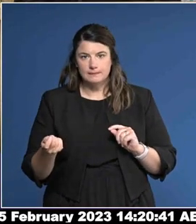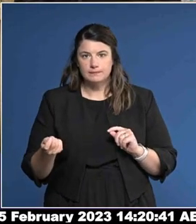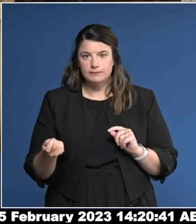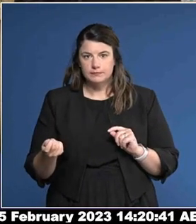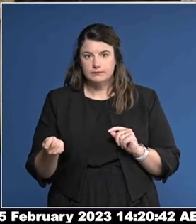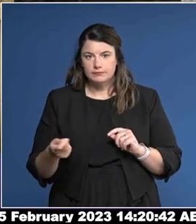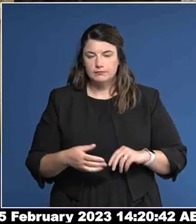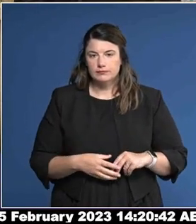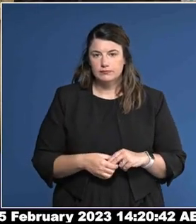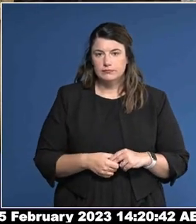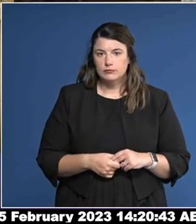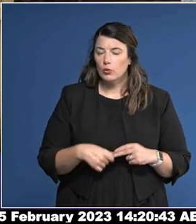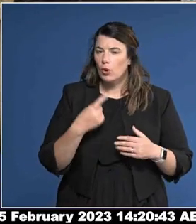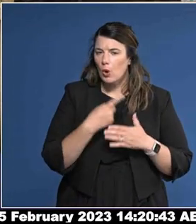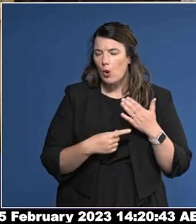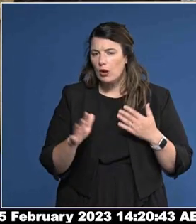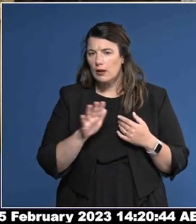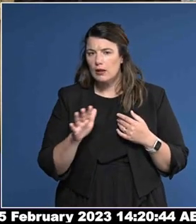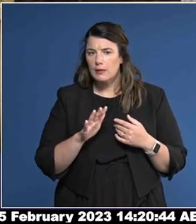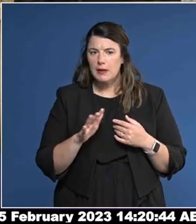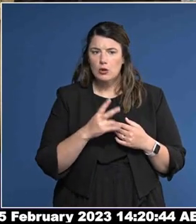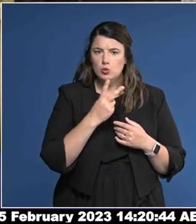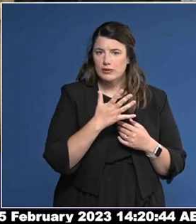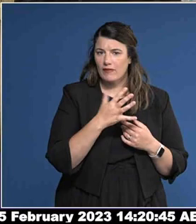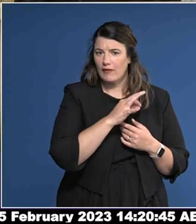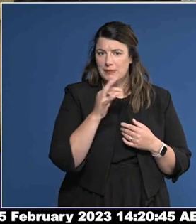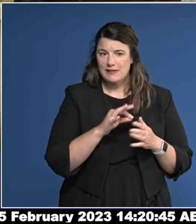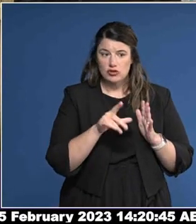So we are only spending a quarter of the time talking about our financial matters in